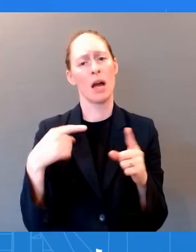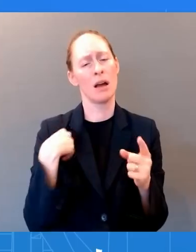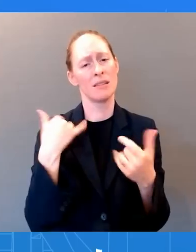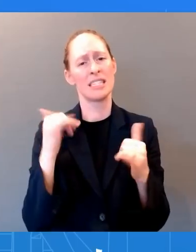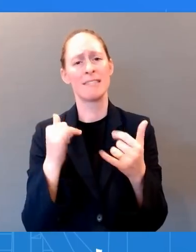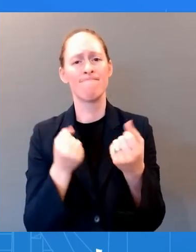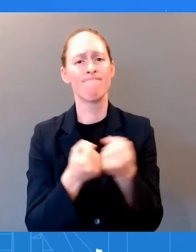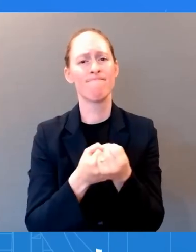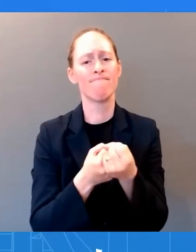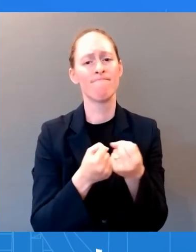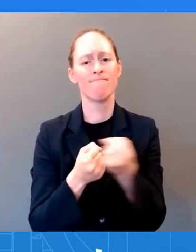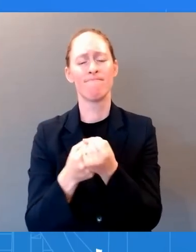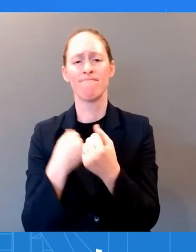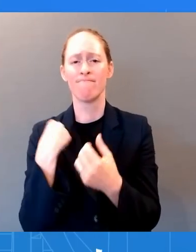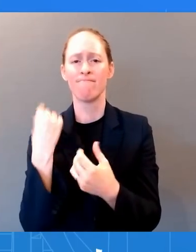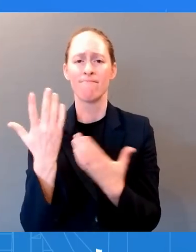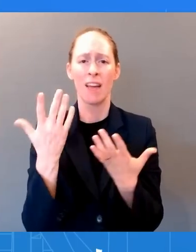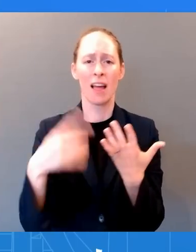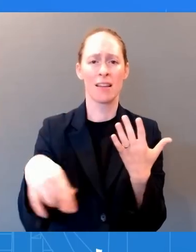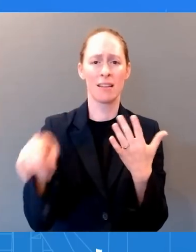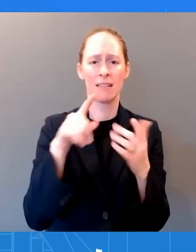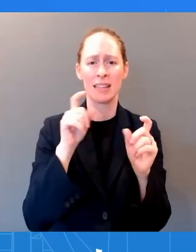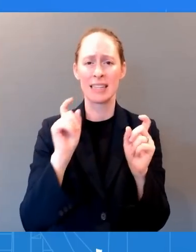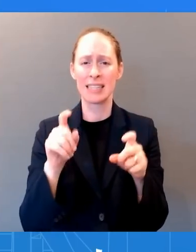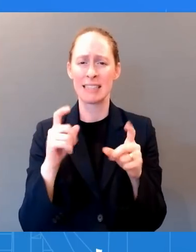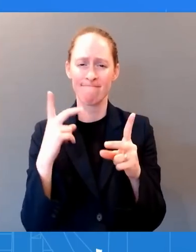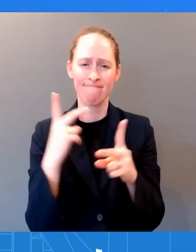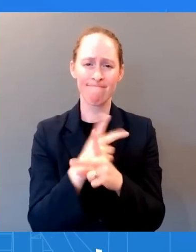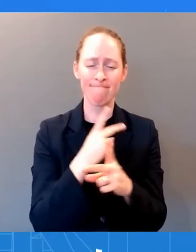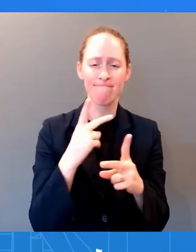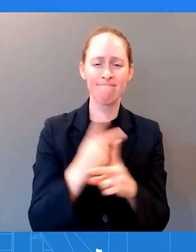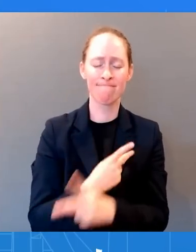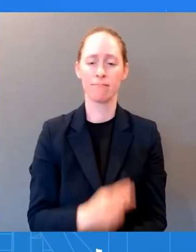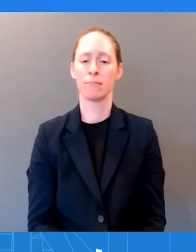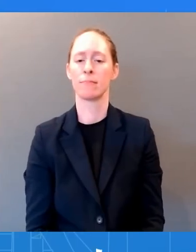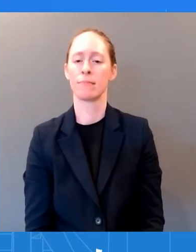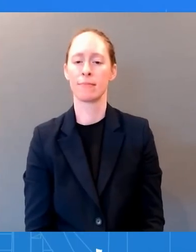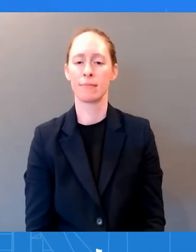that we can so that women can get the care that they need.